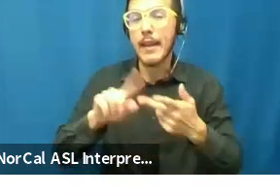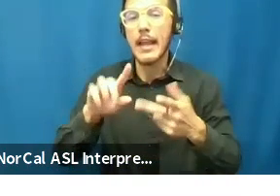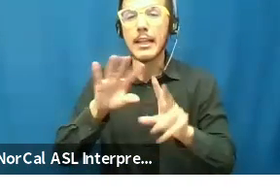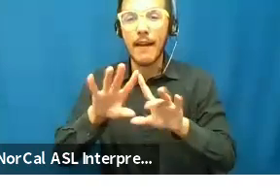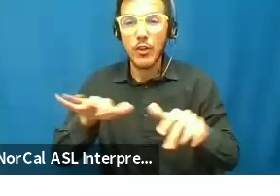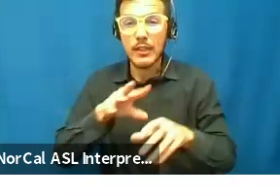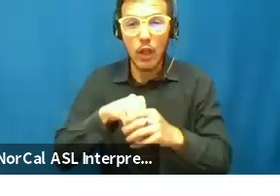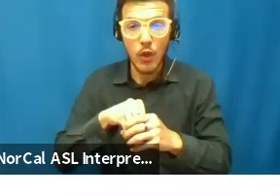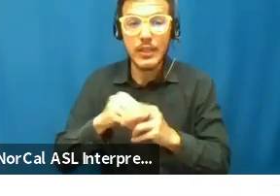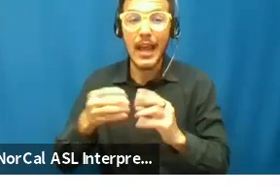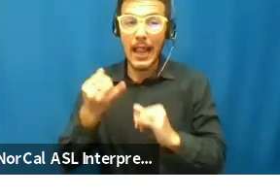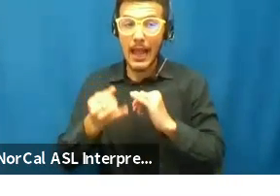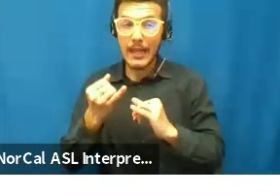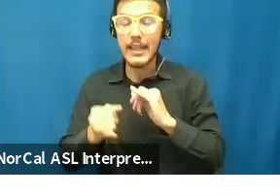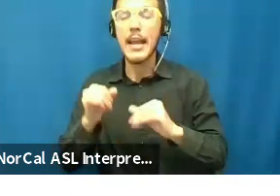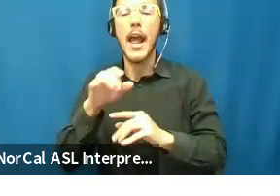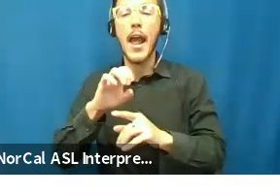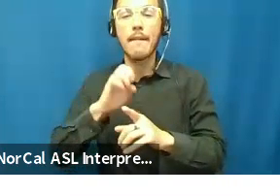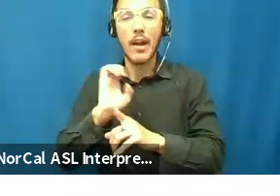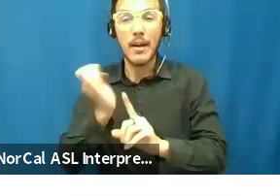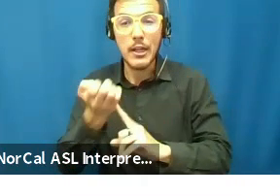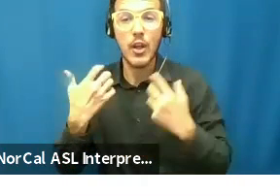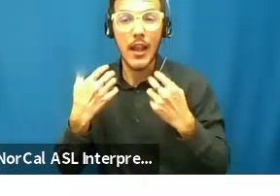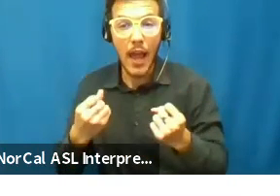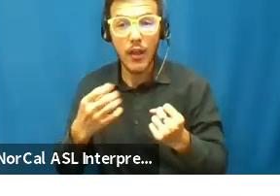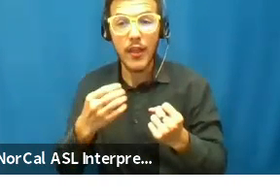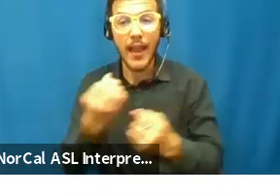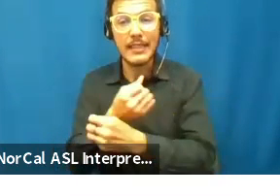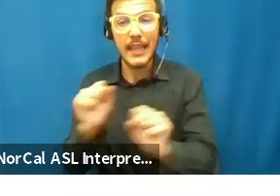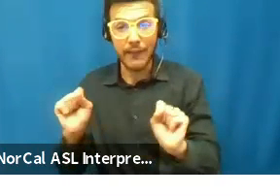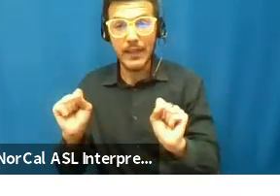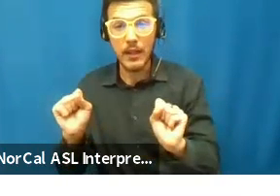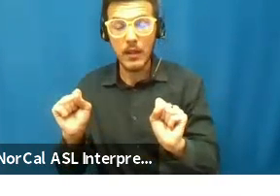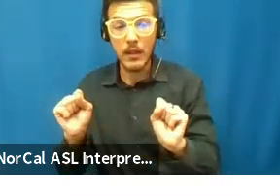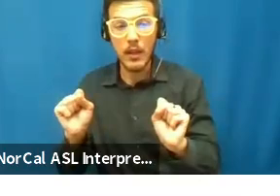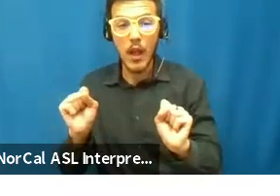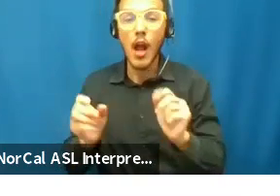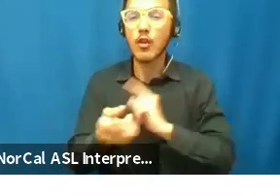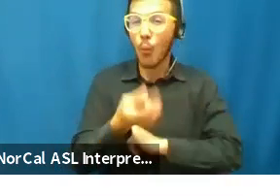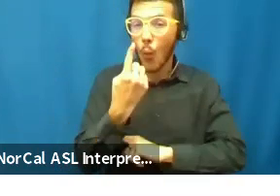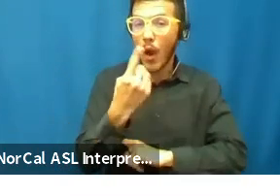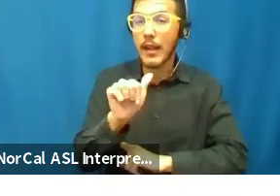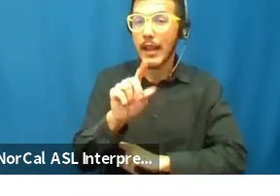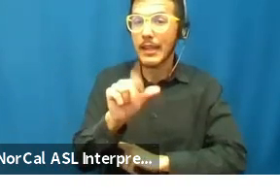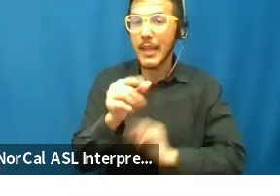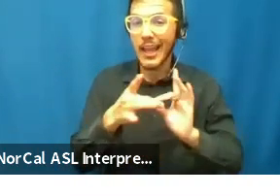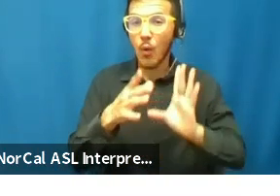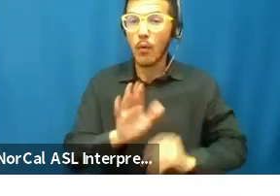and, finally, environmental health and safety. As one ADA coordinator described some of the